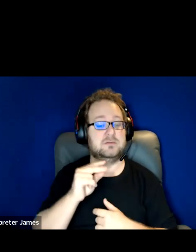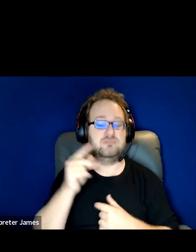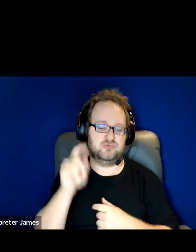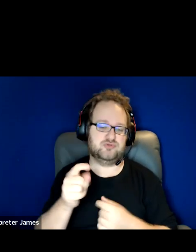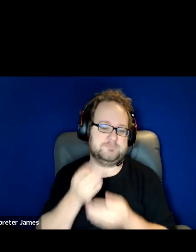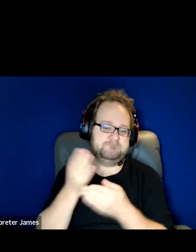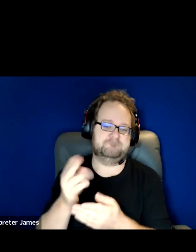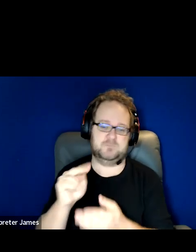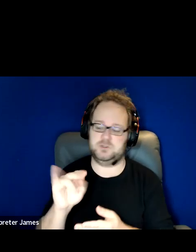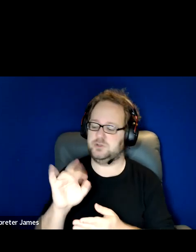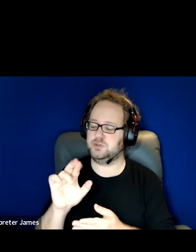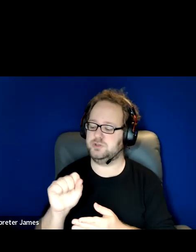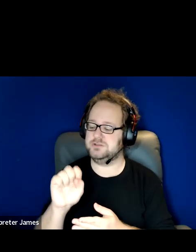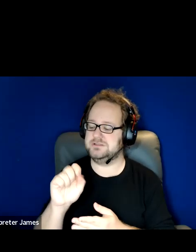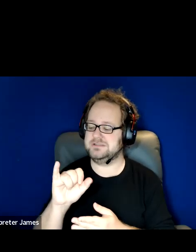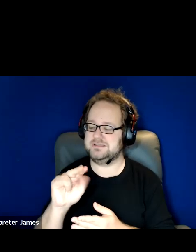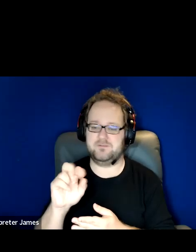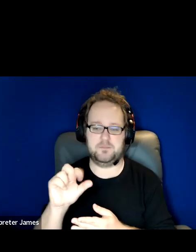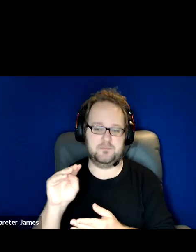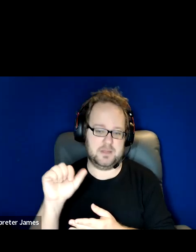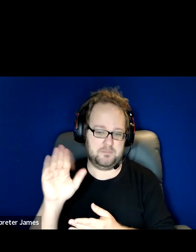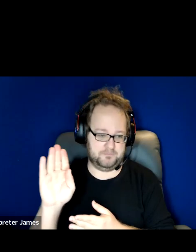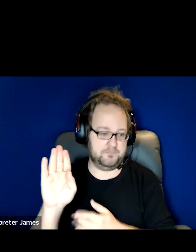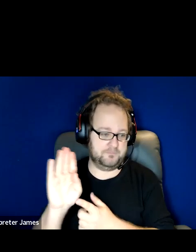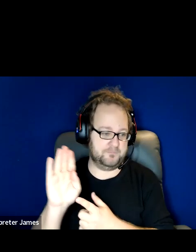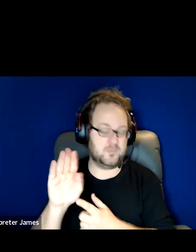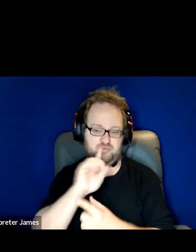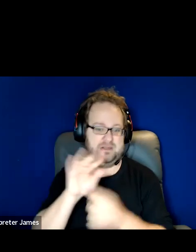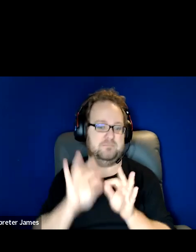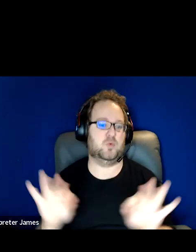of Nirsevimab. This is really important to prevent the